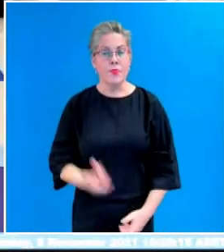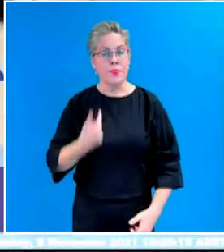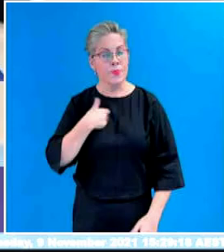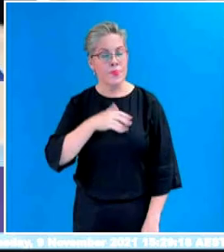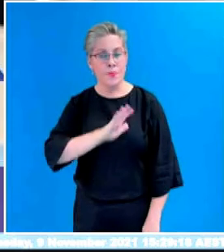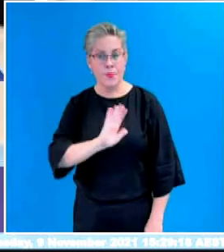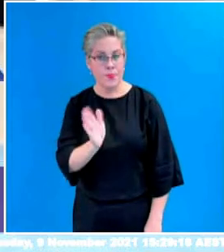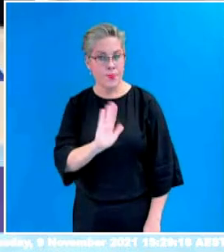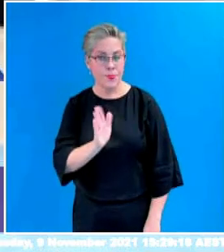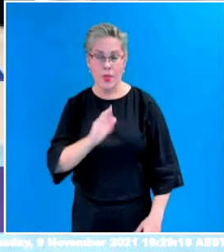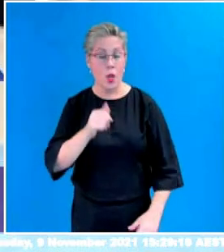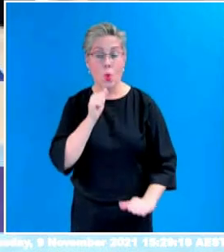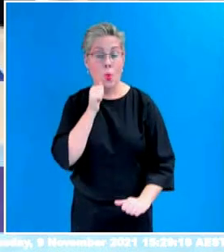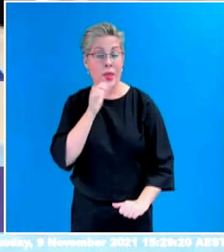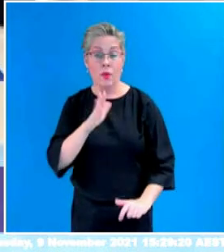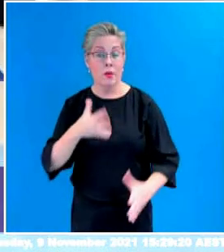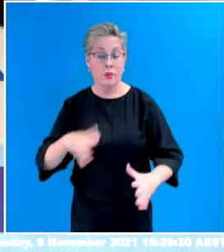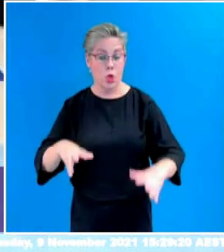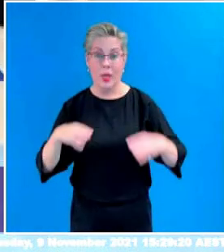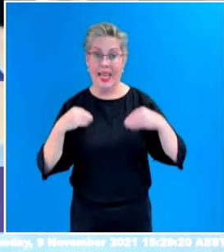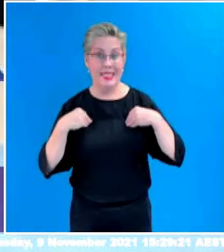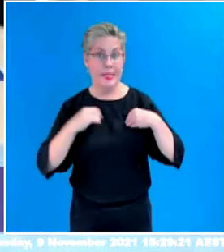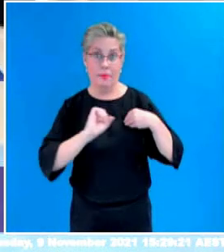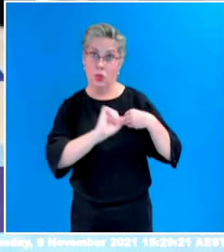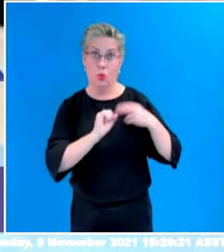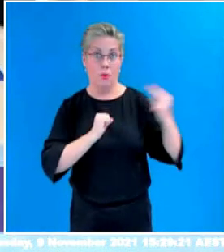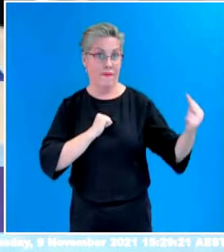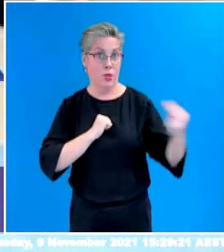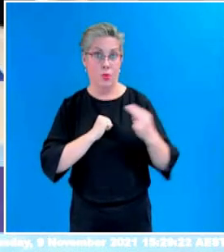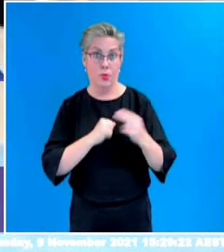what you are saying. So it is based on the premise that the convention is an